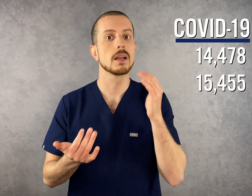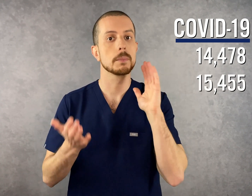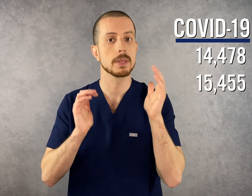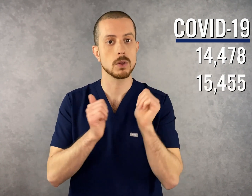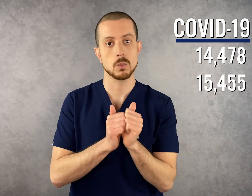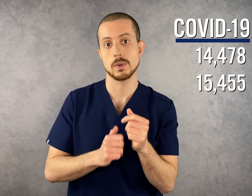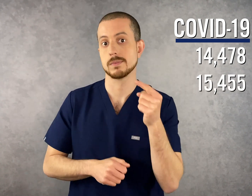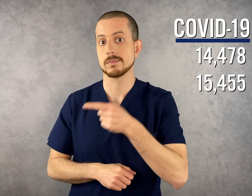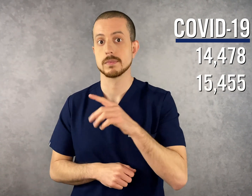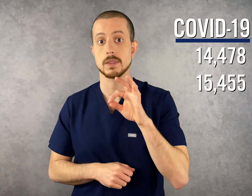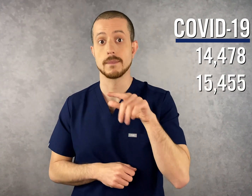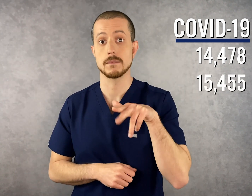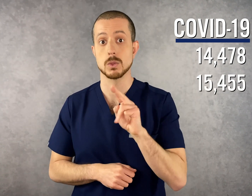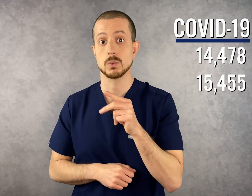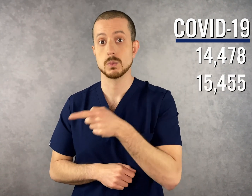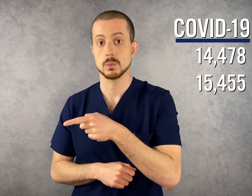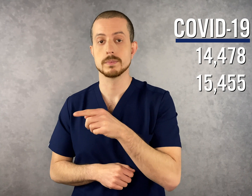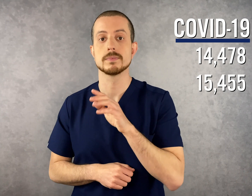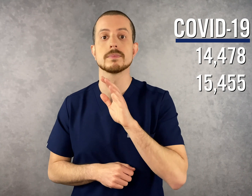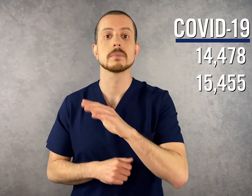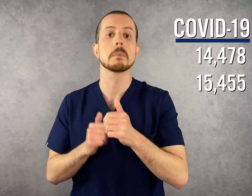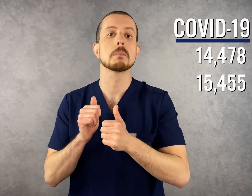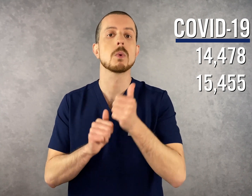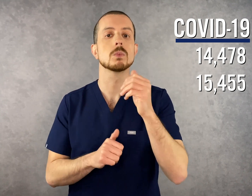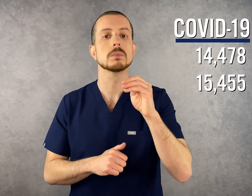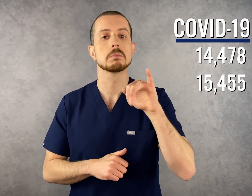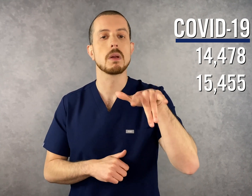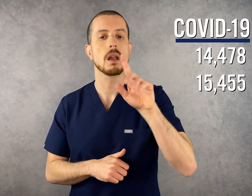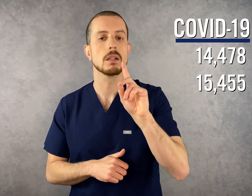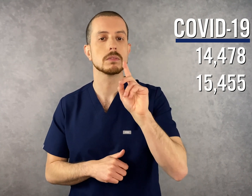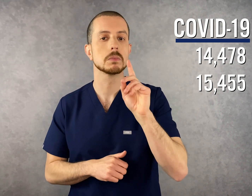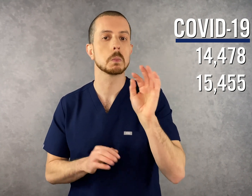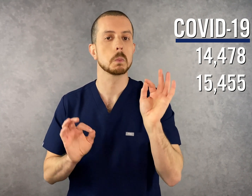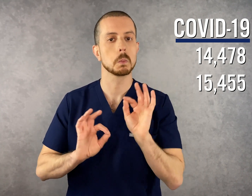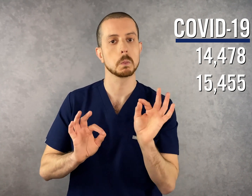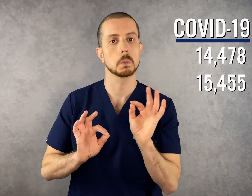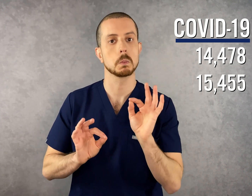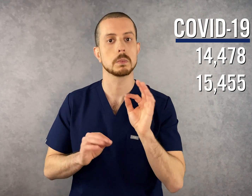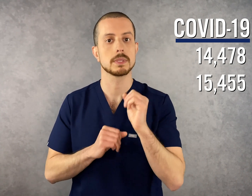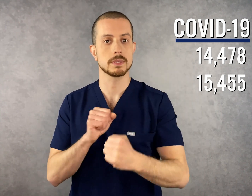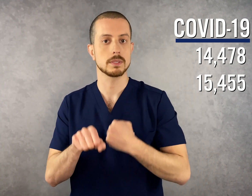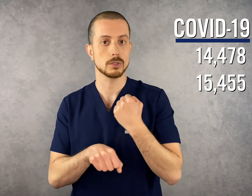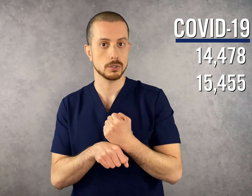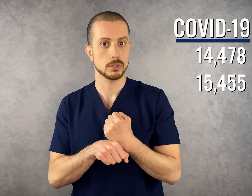Now, let's compare that with the flu. The mildest flu season